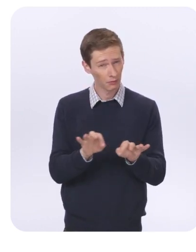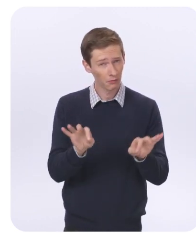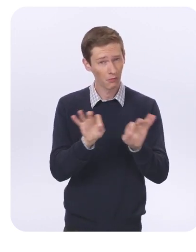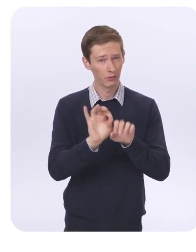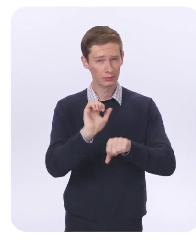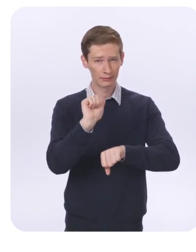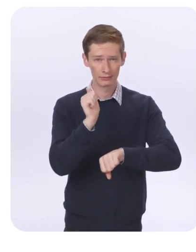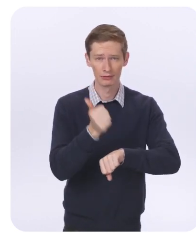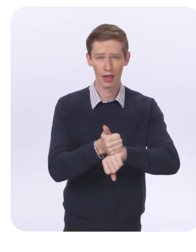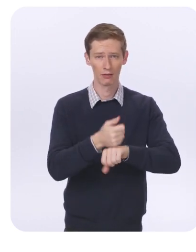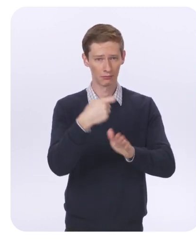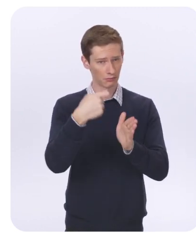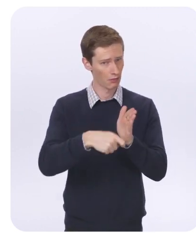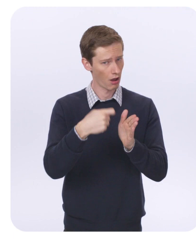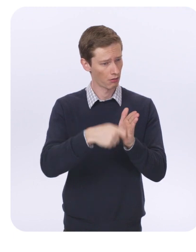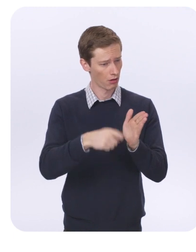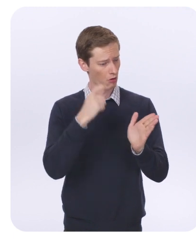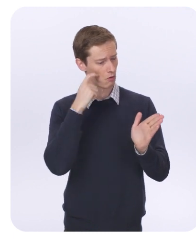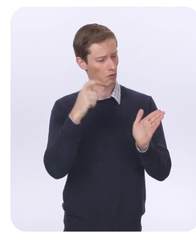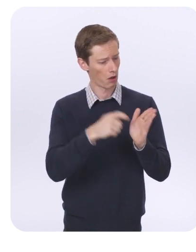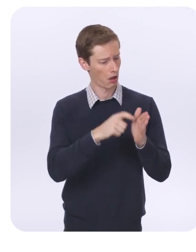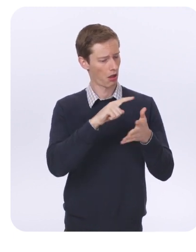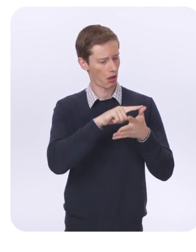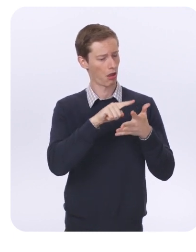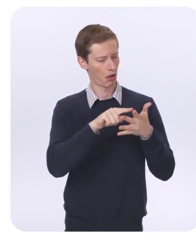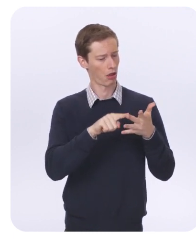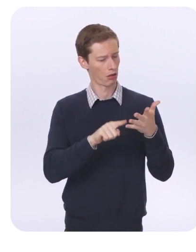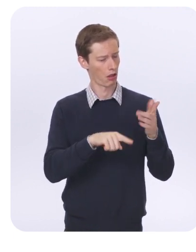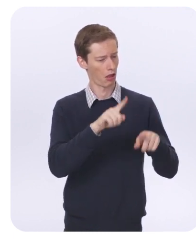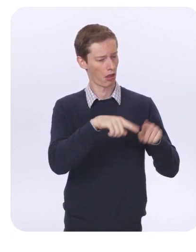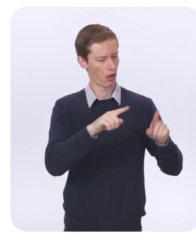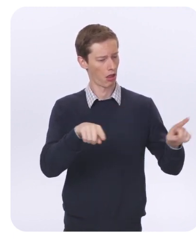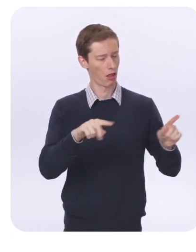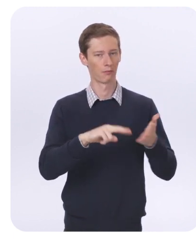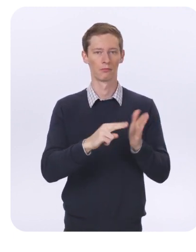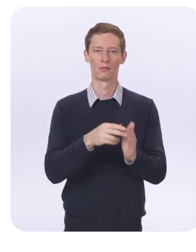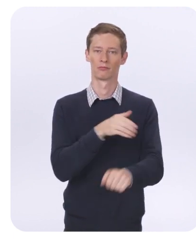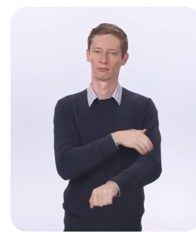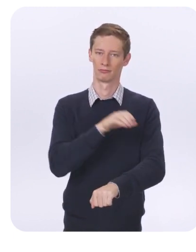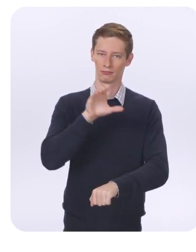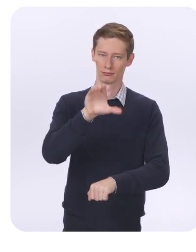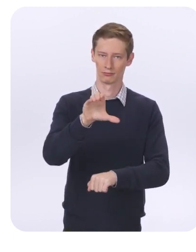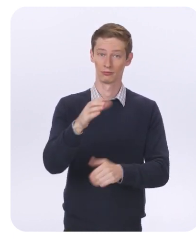our country-specific pricing tool. This tool will enable you to choose between relying on